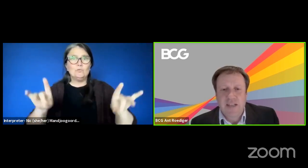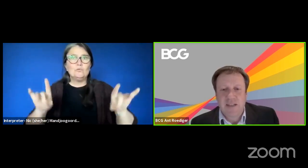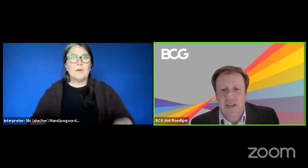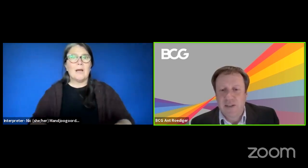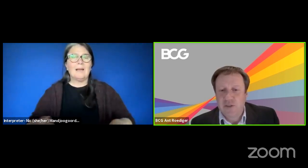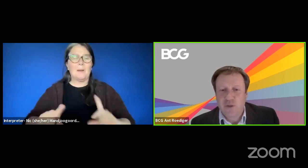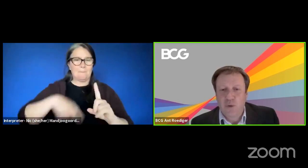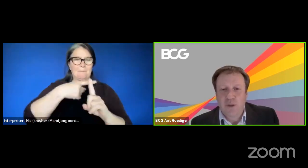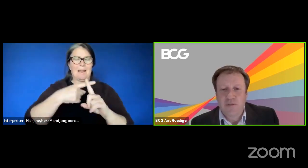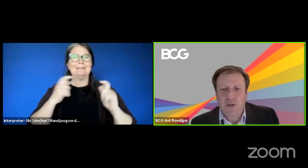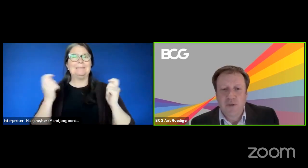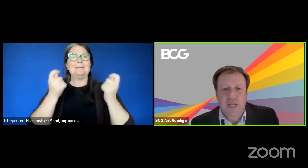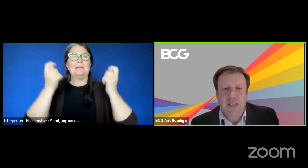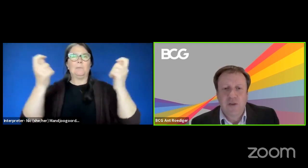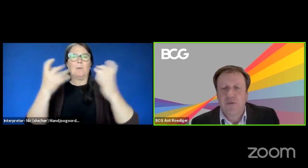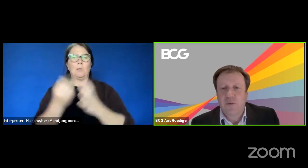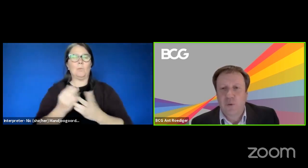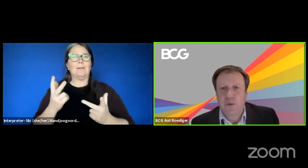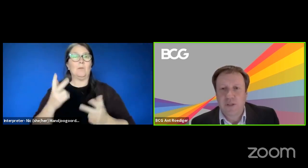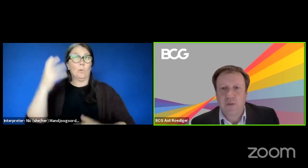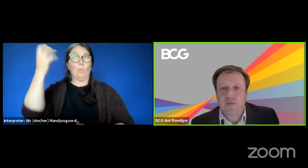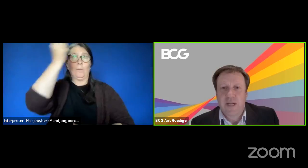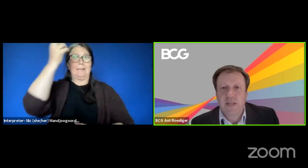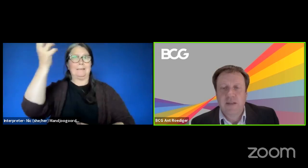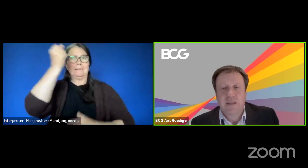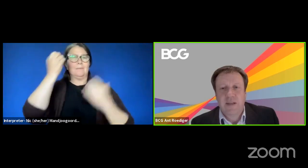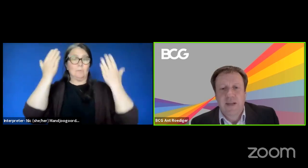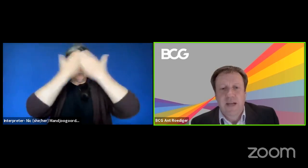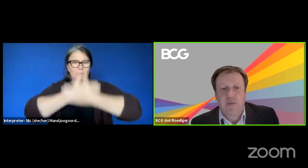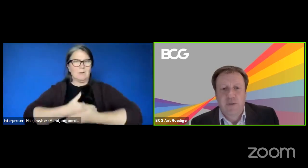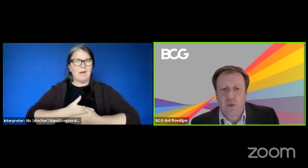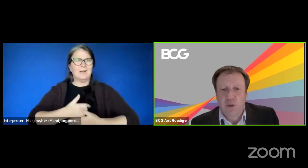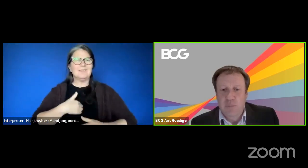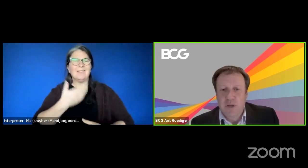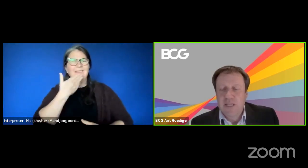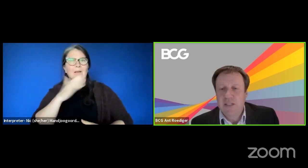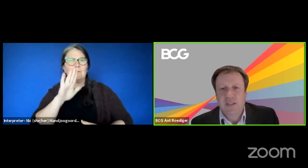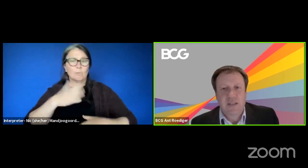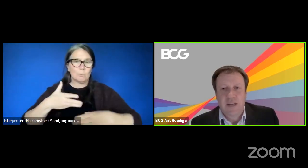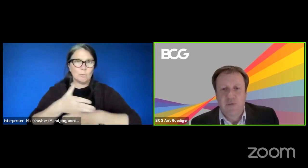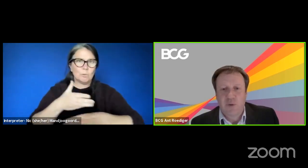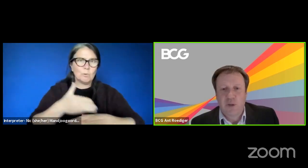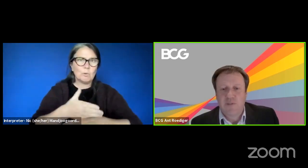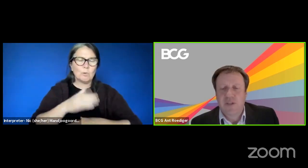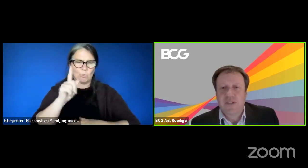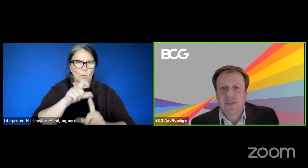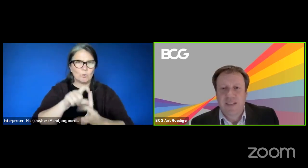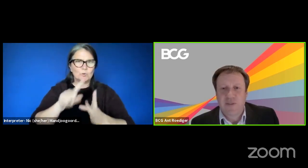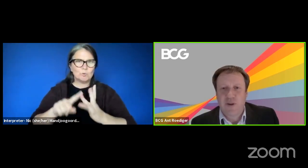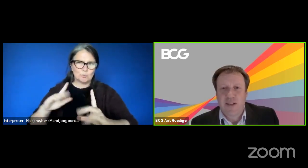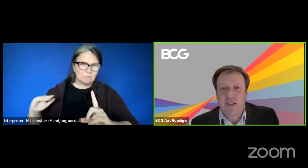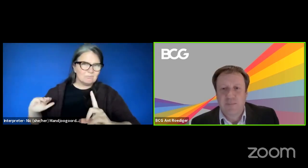celebrate the incredible people who celebrate the incredible people who are going to be announced. tonight tonight to all you for all that you've done.